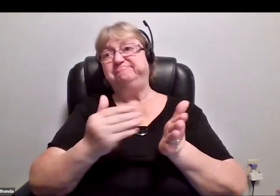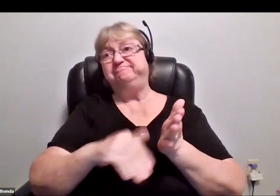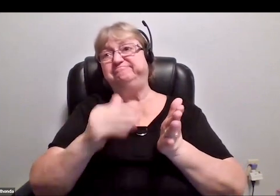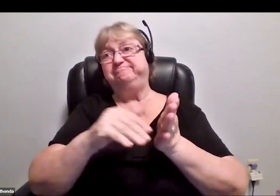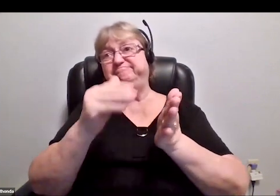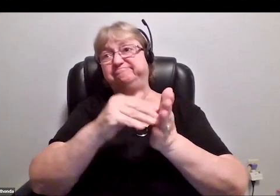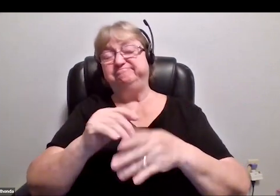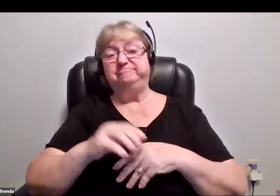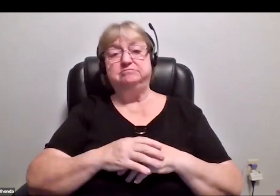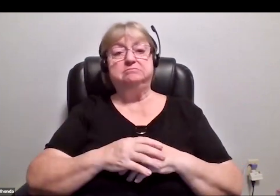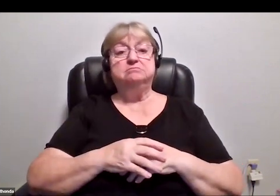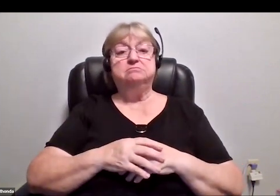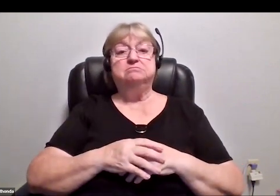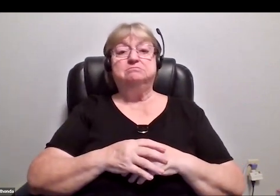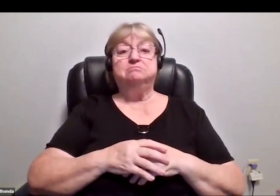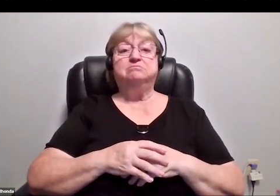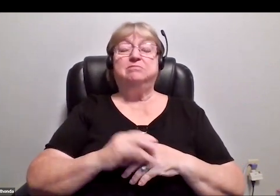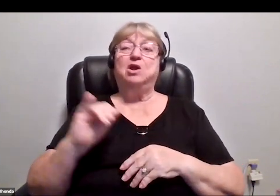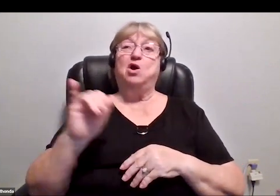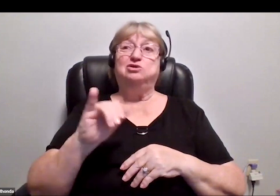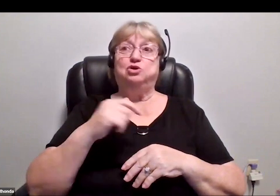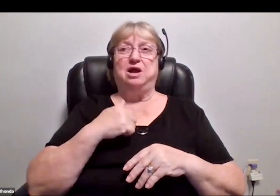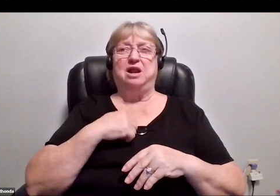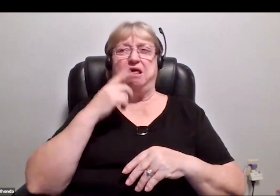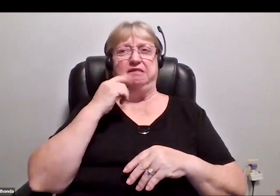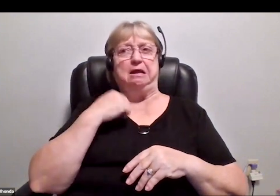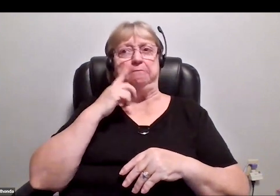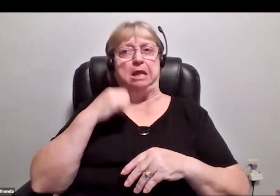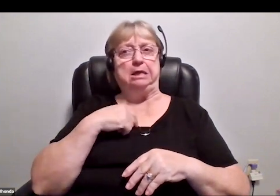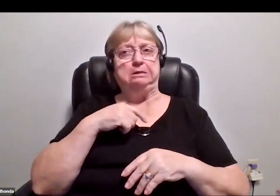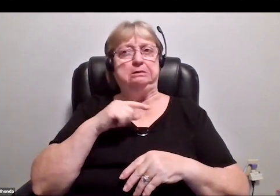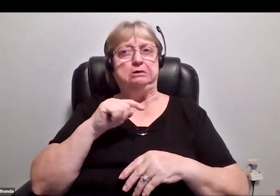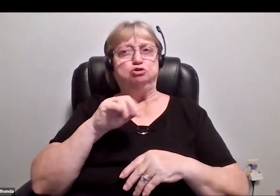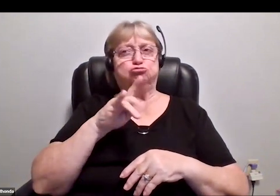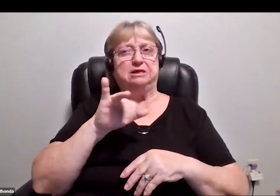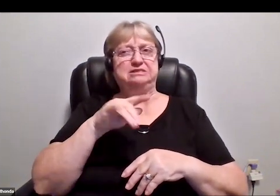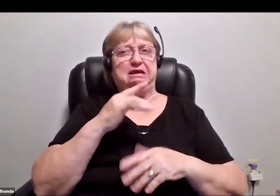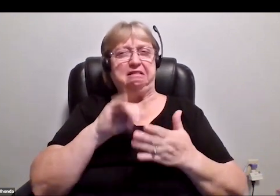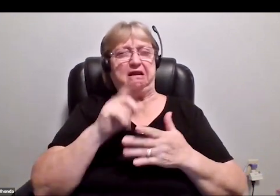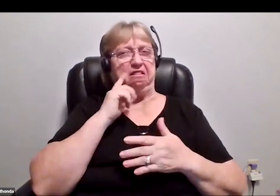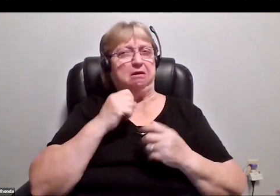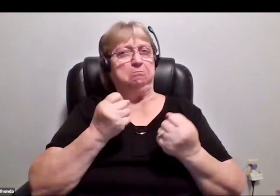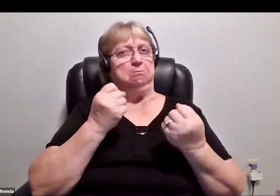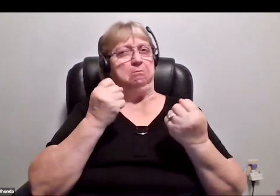Here is also, I think I'm tracing technoableism. I think it's a phenomenon lots of other people are talking about.